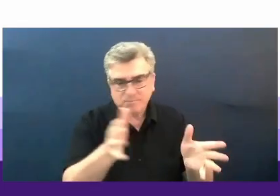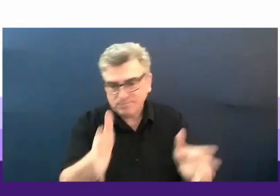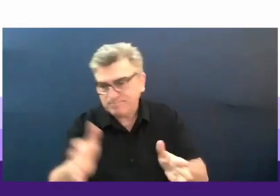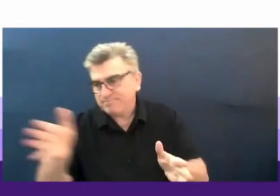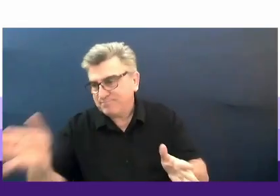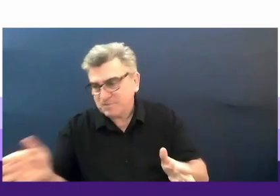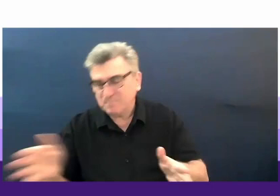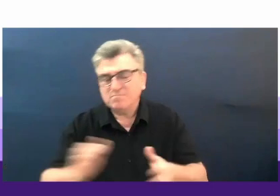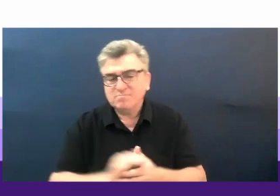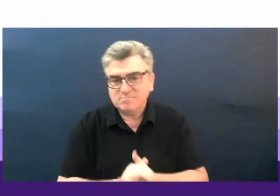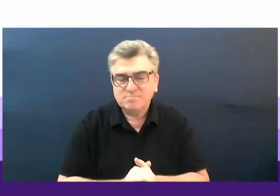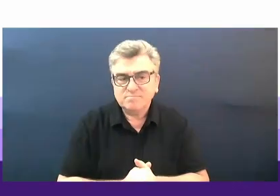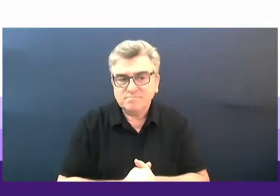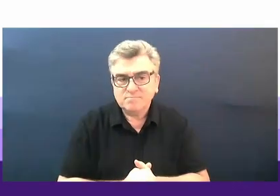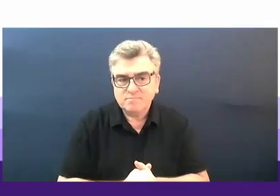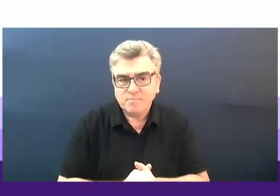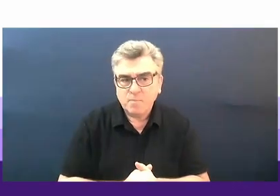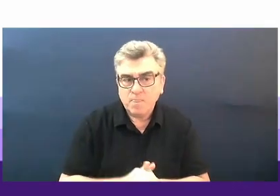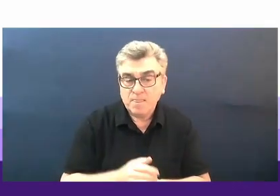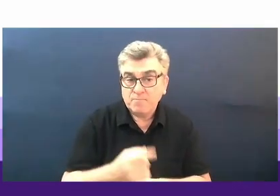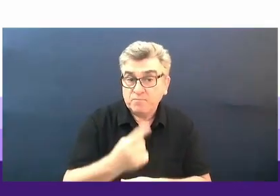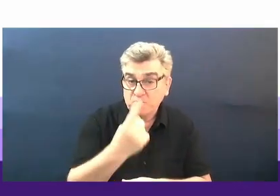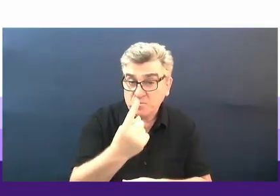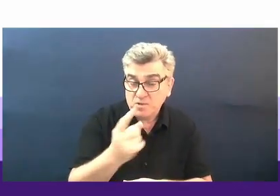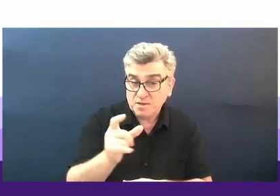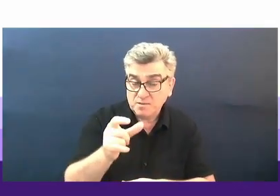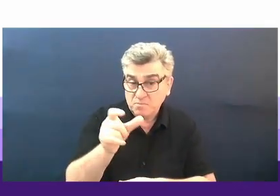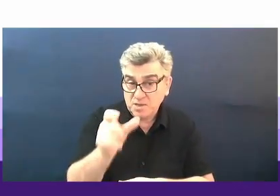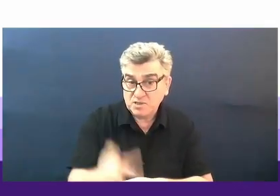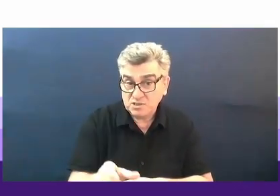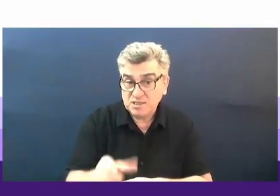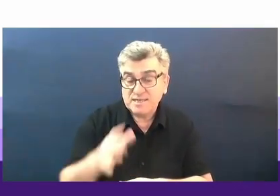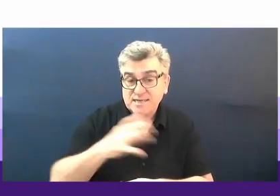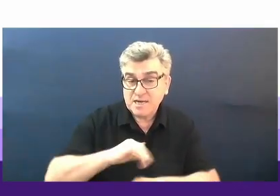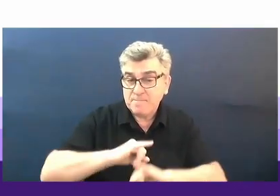one participant who actually was identified as needing emergency treatment after his